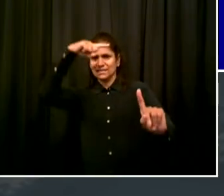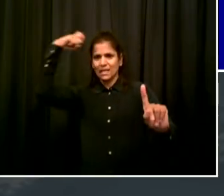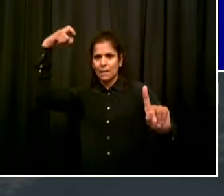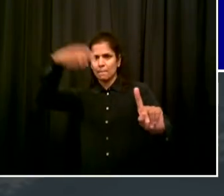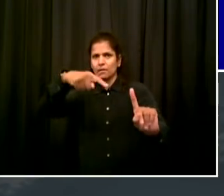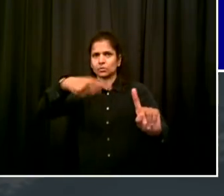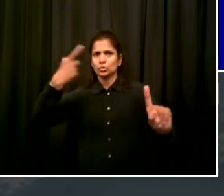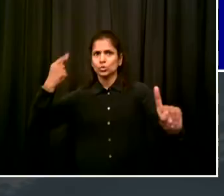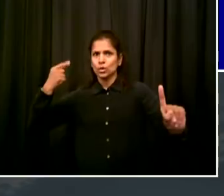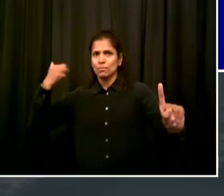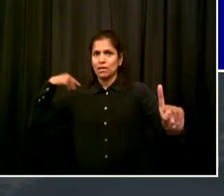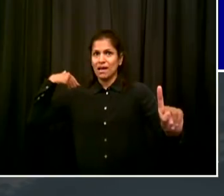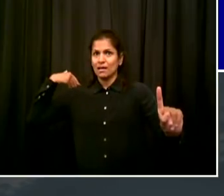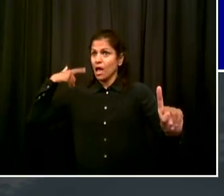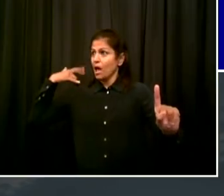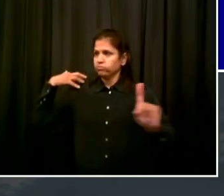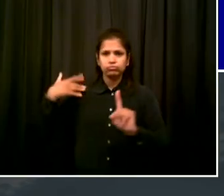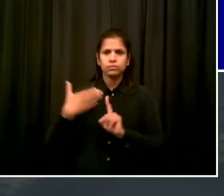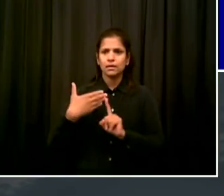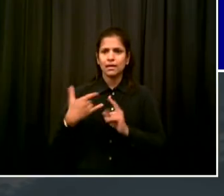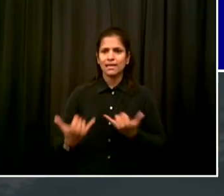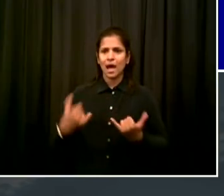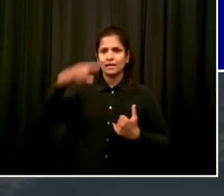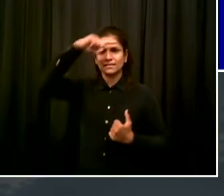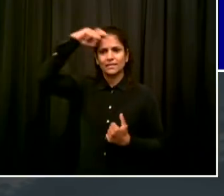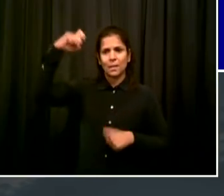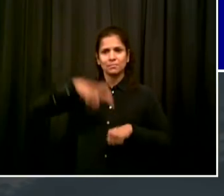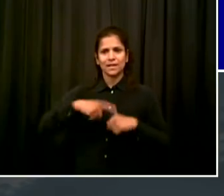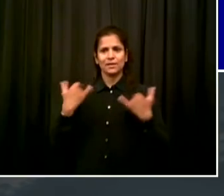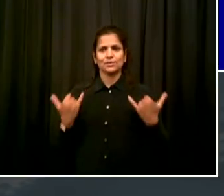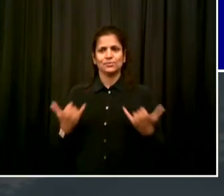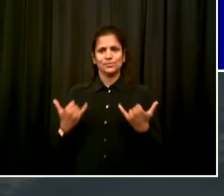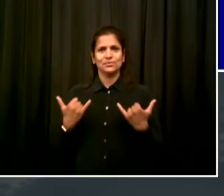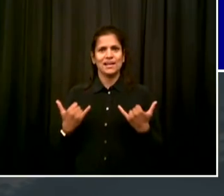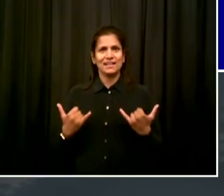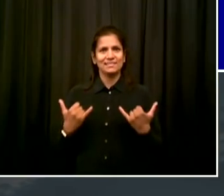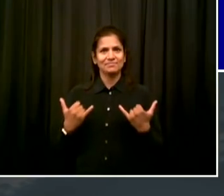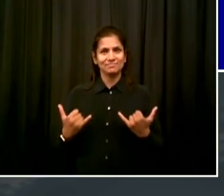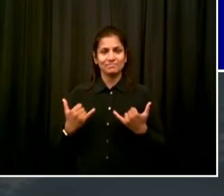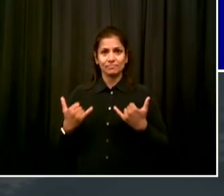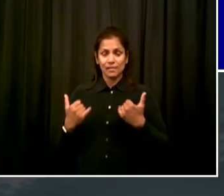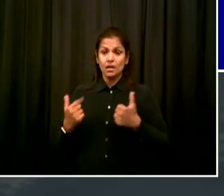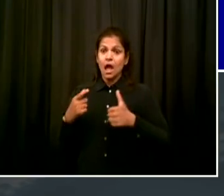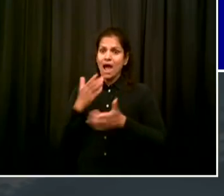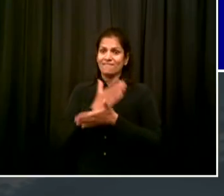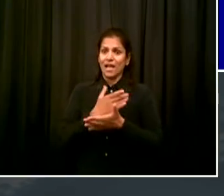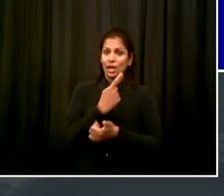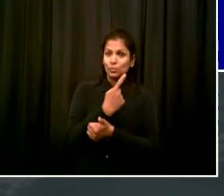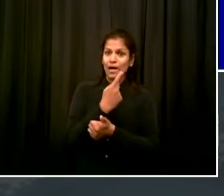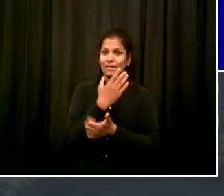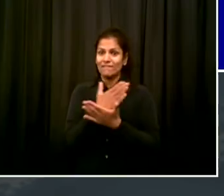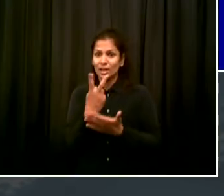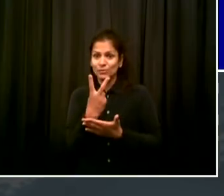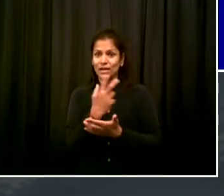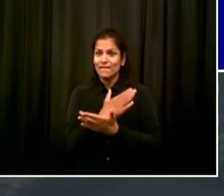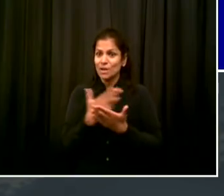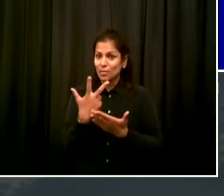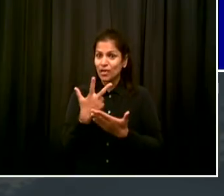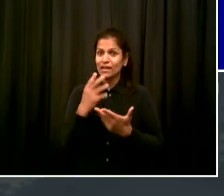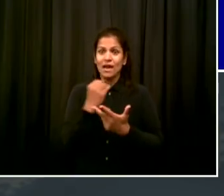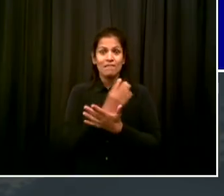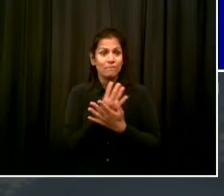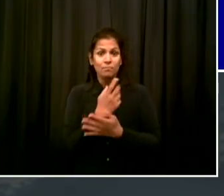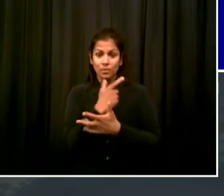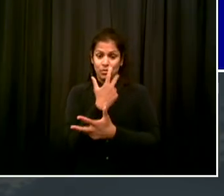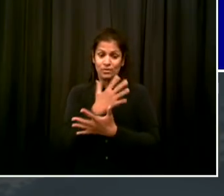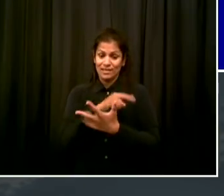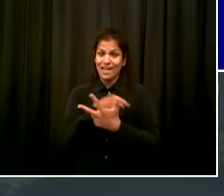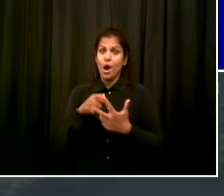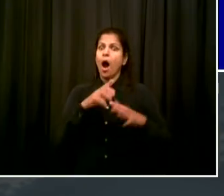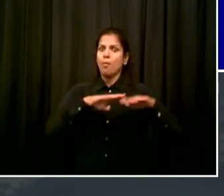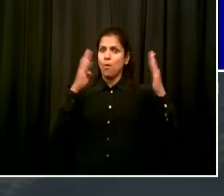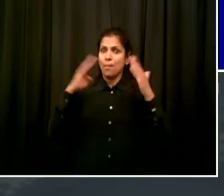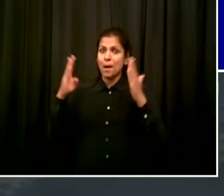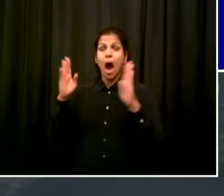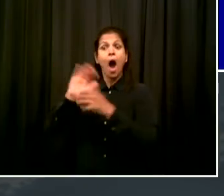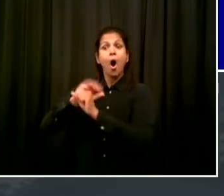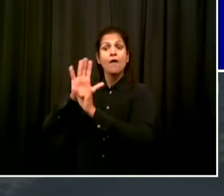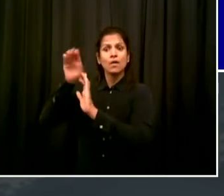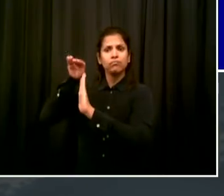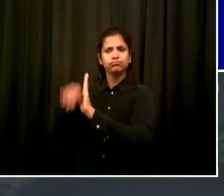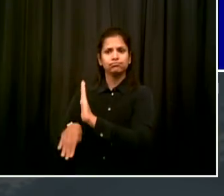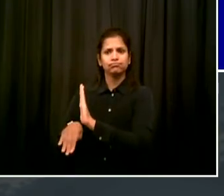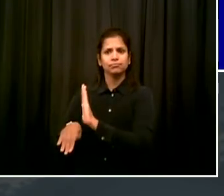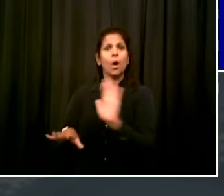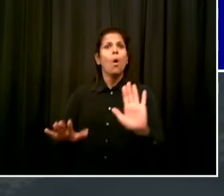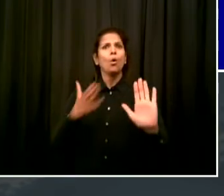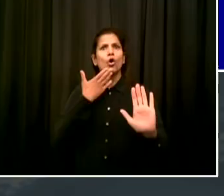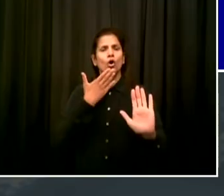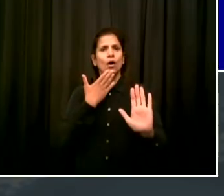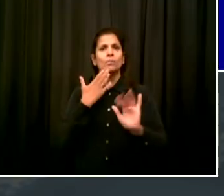FOR ALL OF YOU .